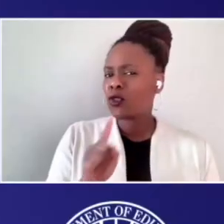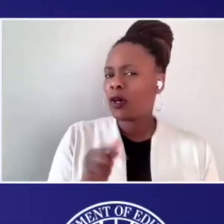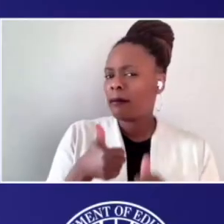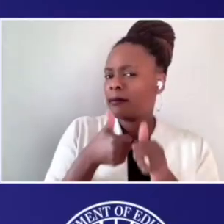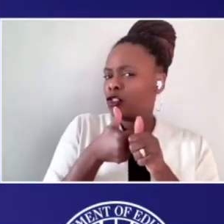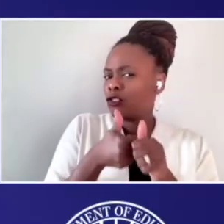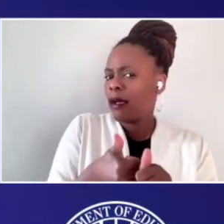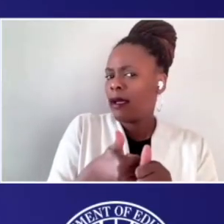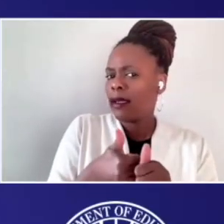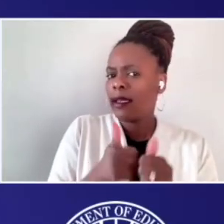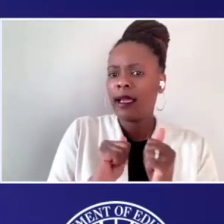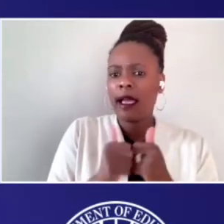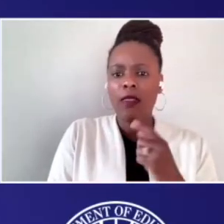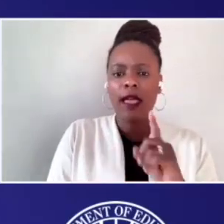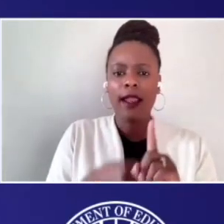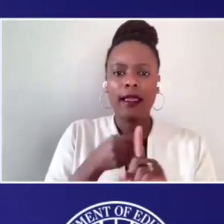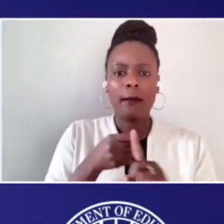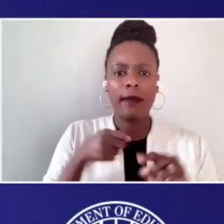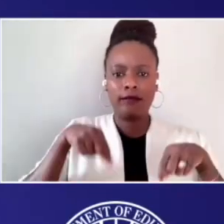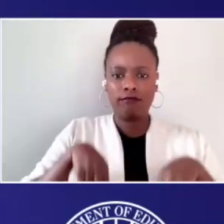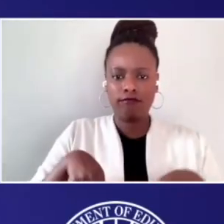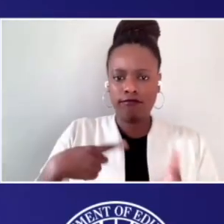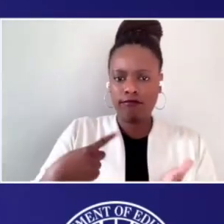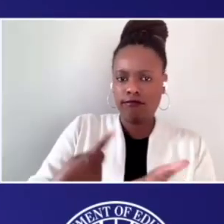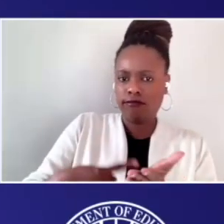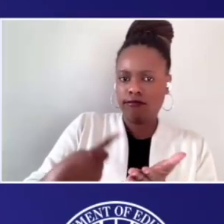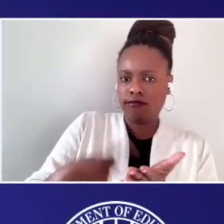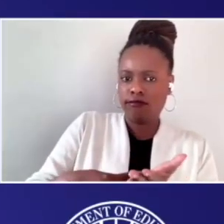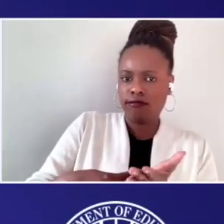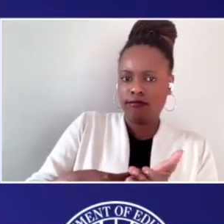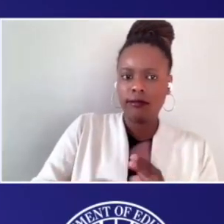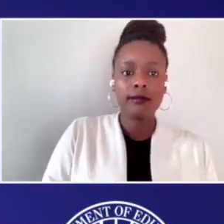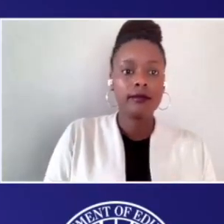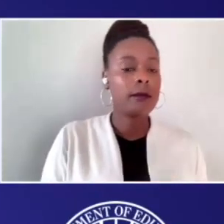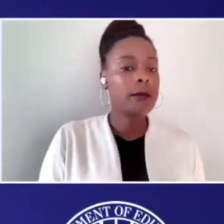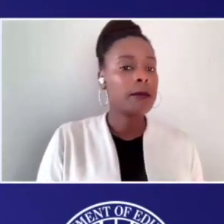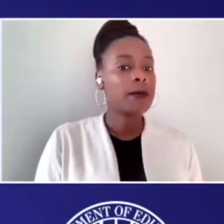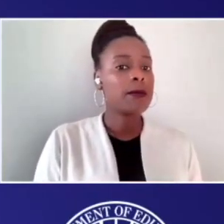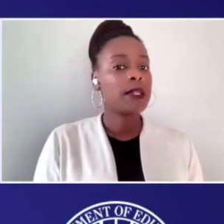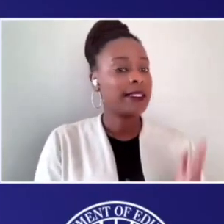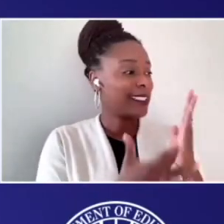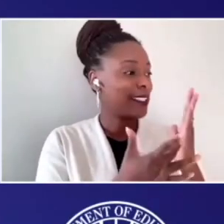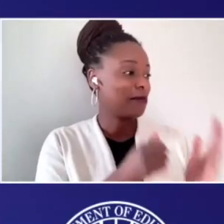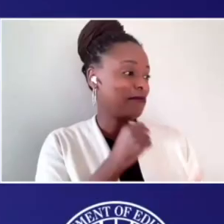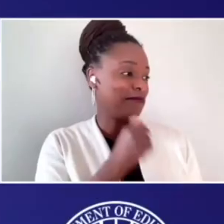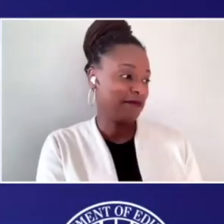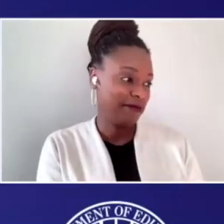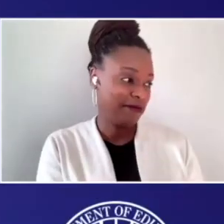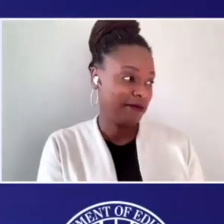impacts what we're talking about. Technically, it doesn't, and that's the point we're trying to make.